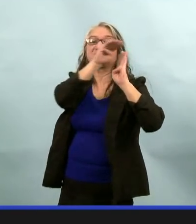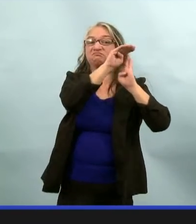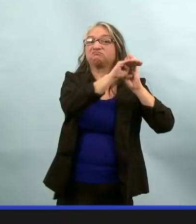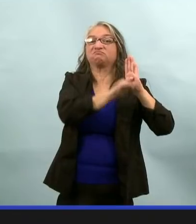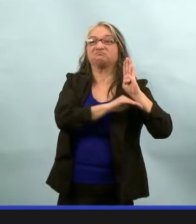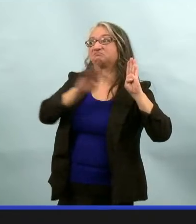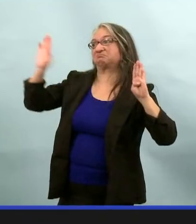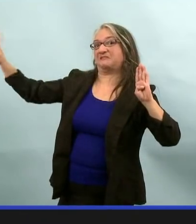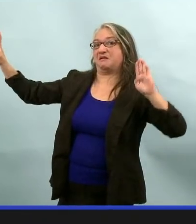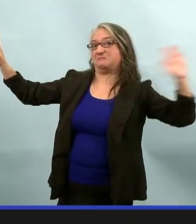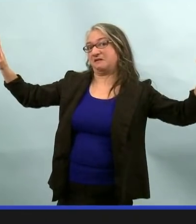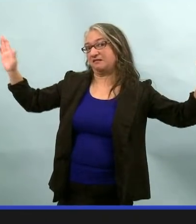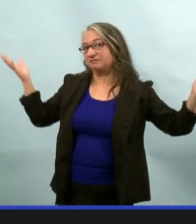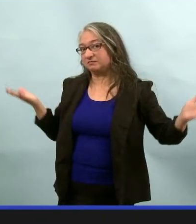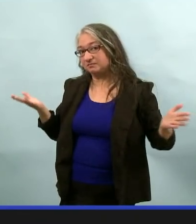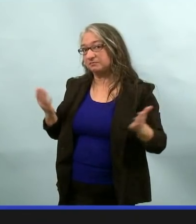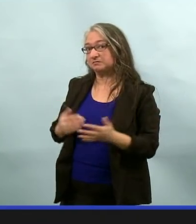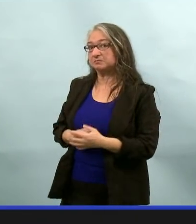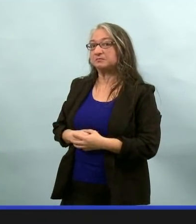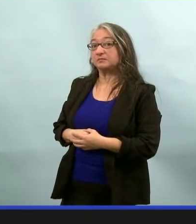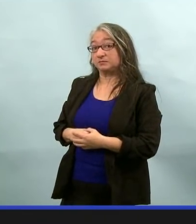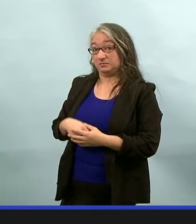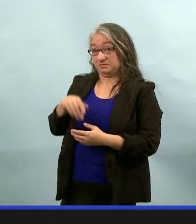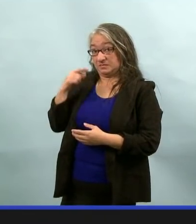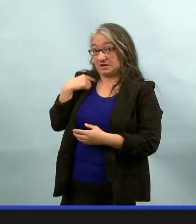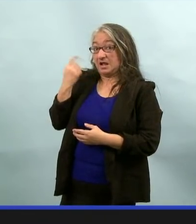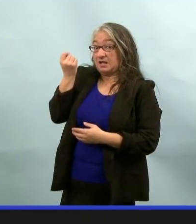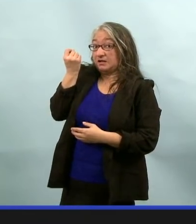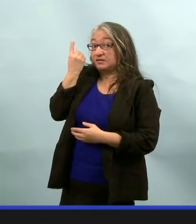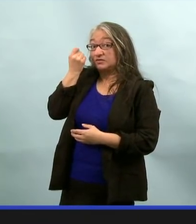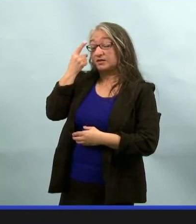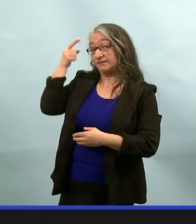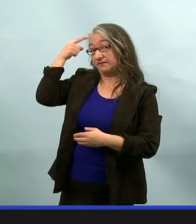to restrict people who aren't vaccinated but is it possible there could be some guidance in